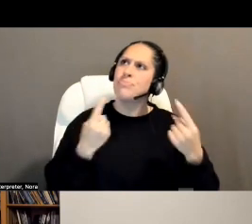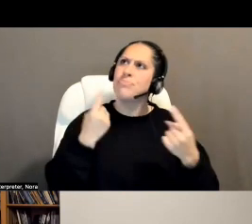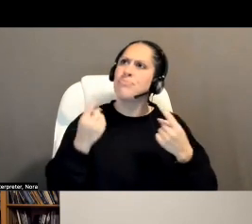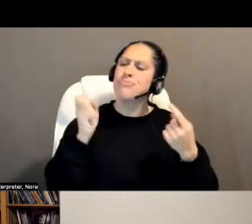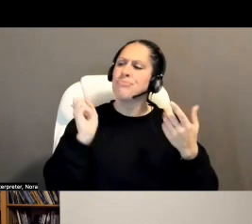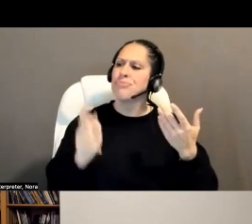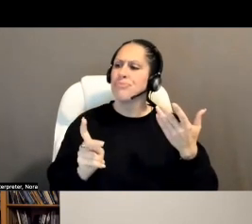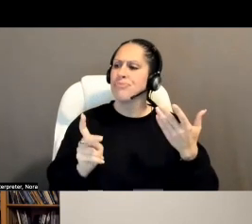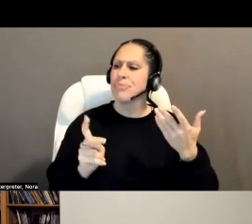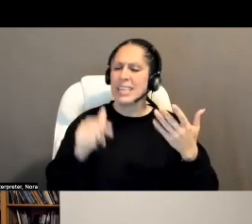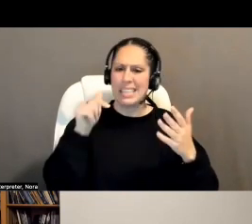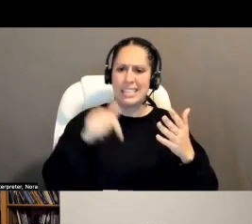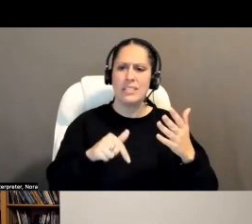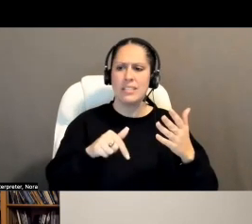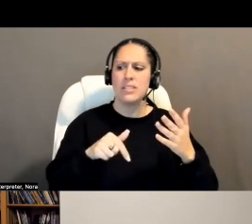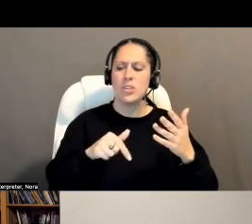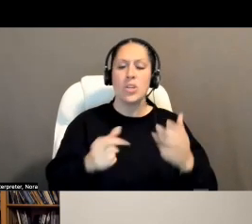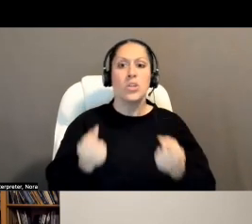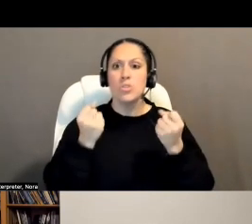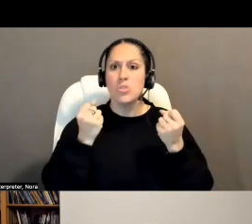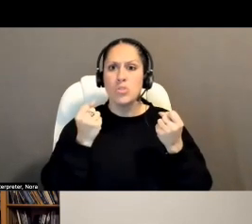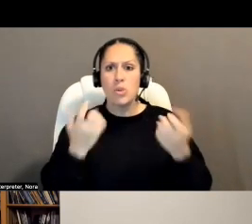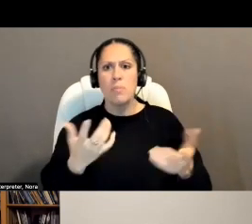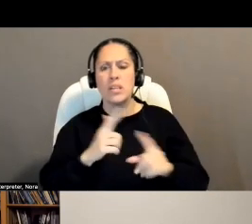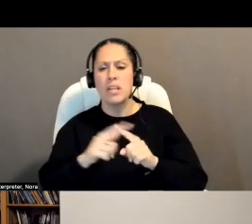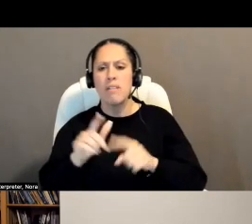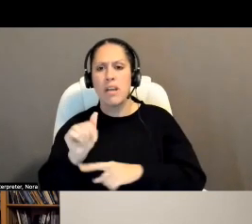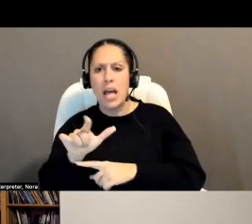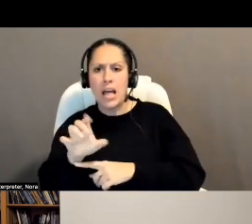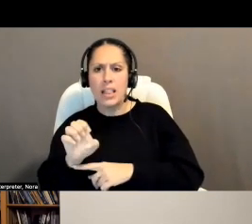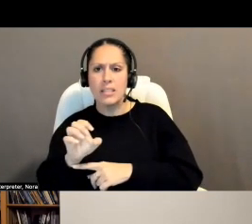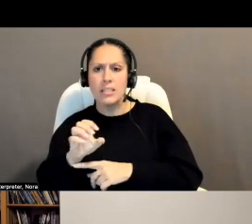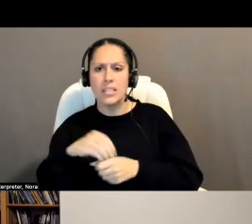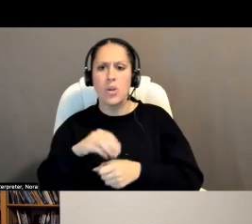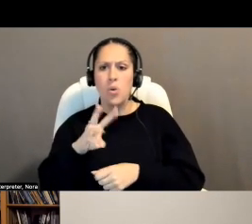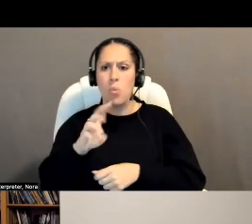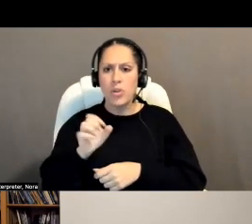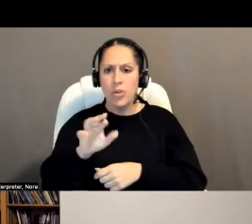this-- there are so many Alice in Wonderland characters, and Alice Through the Looking Glass